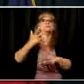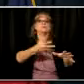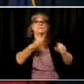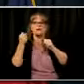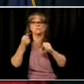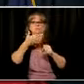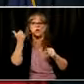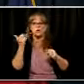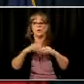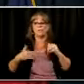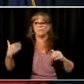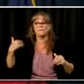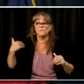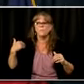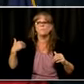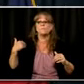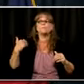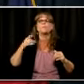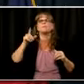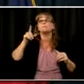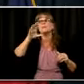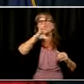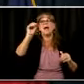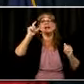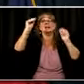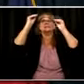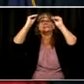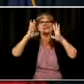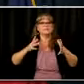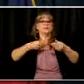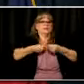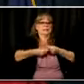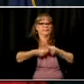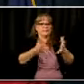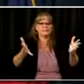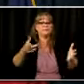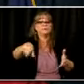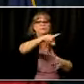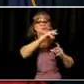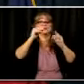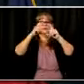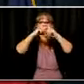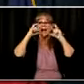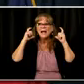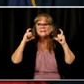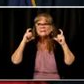thanksgiving that's very important we're able to have enough medical grade k and 95 mass to do that